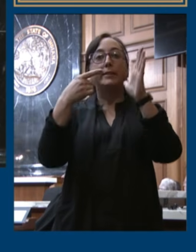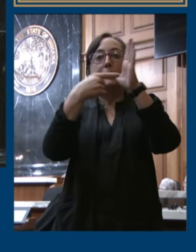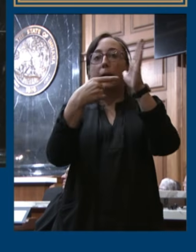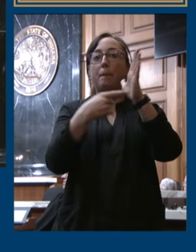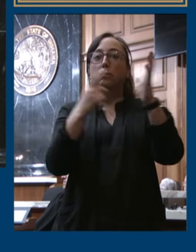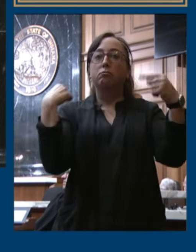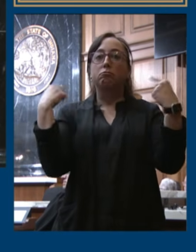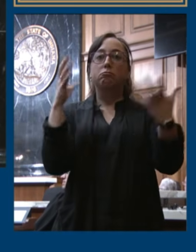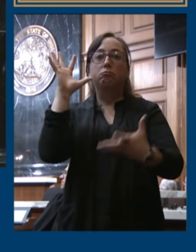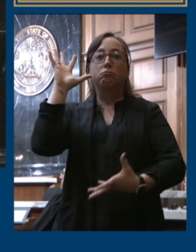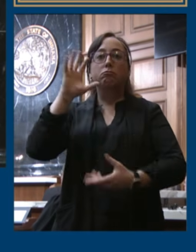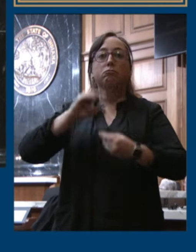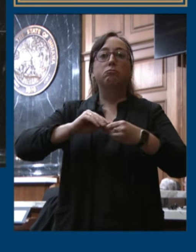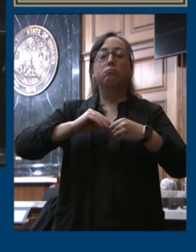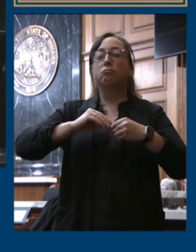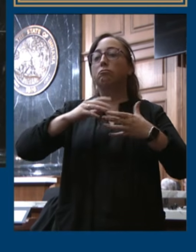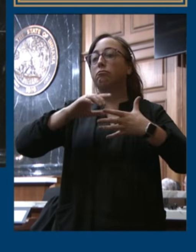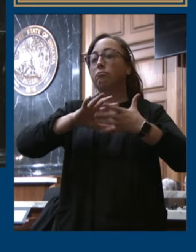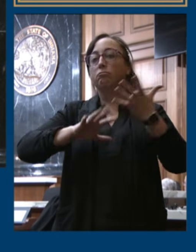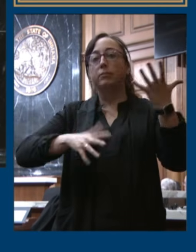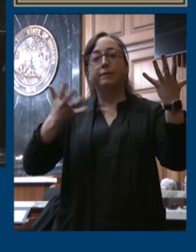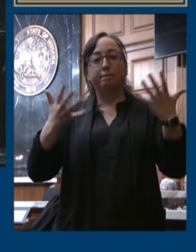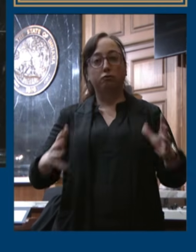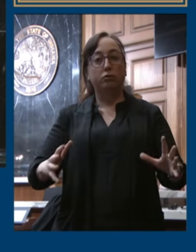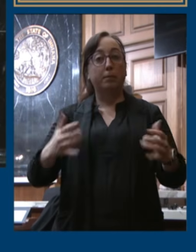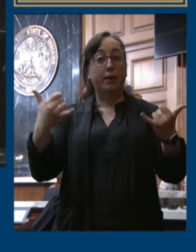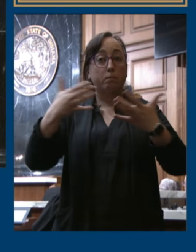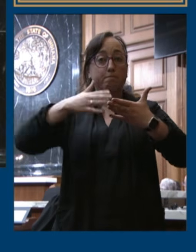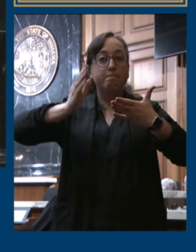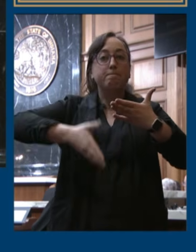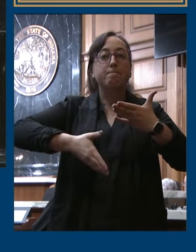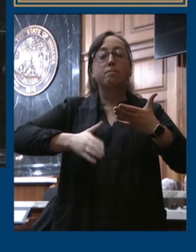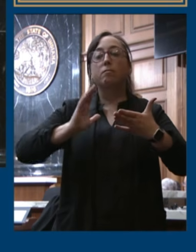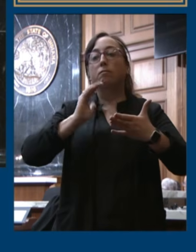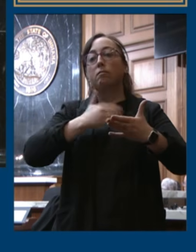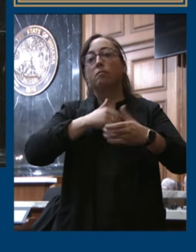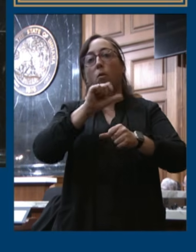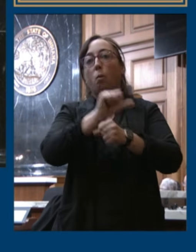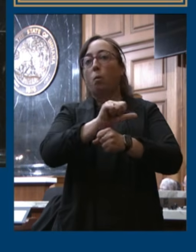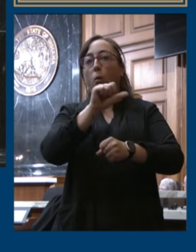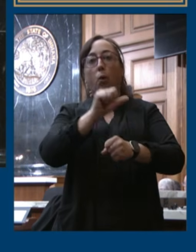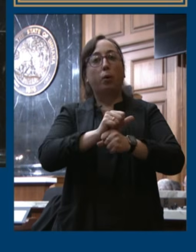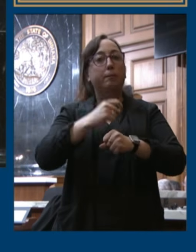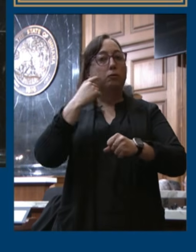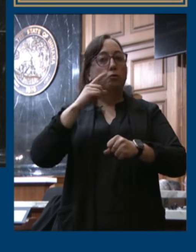LEGAL SYSTEM IN BALANCE, ENSURE PUBLIC SAFETY, AND